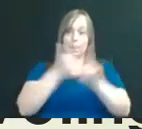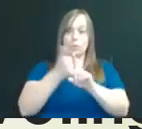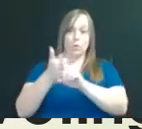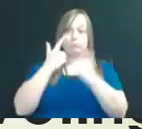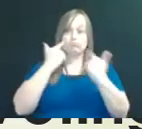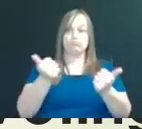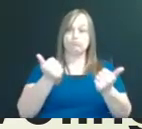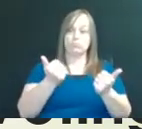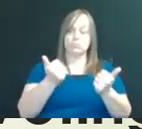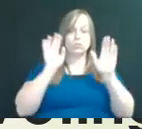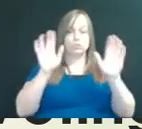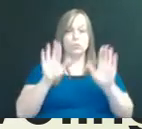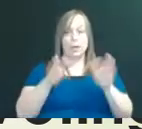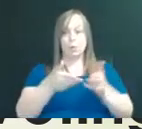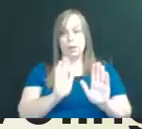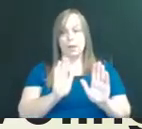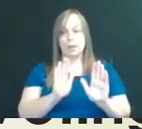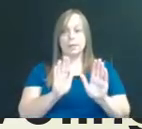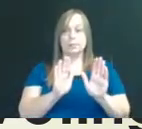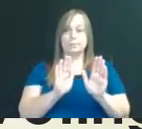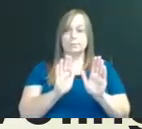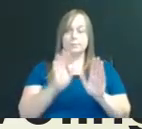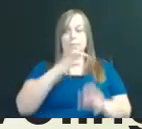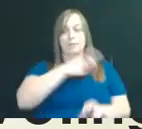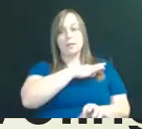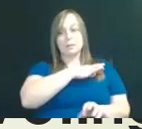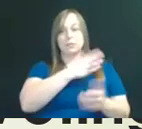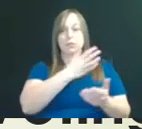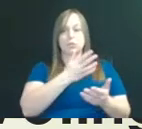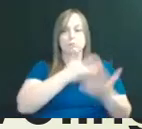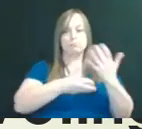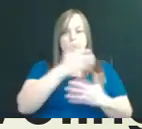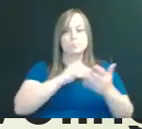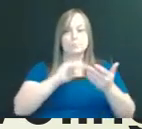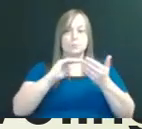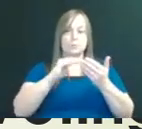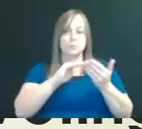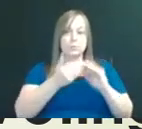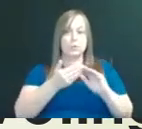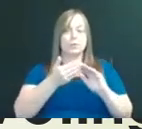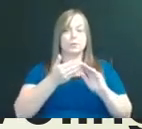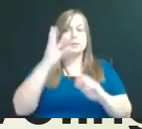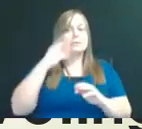And it's a really great way to volunteer and get into the community, get experience.